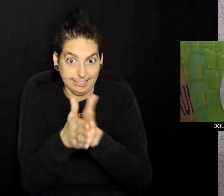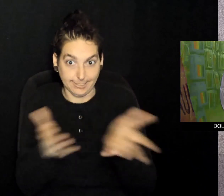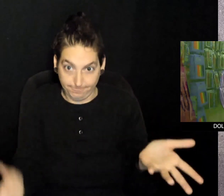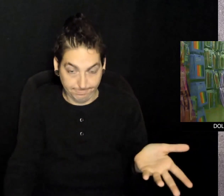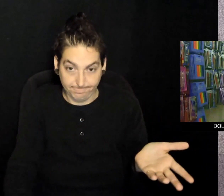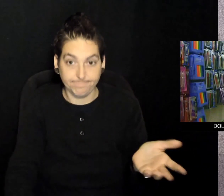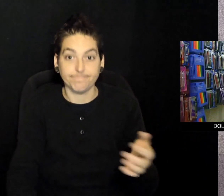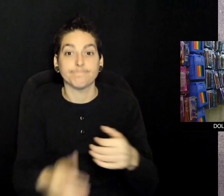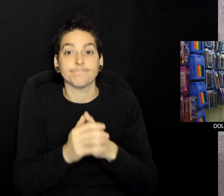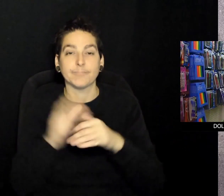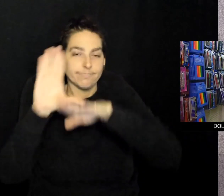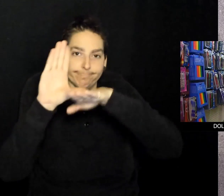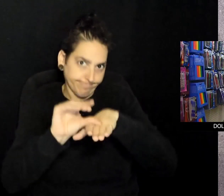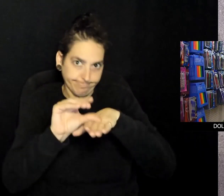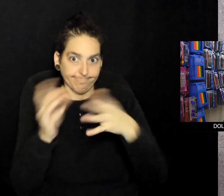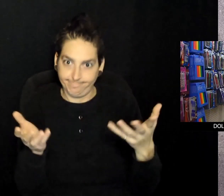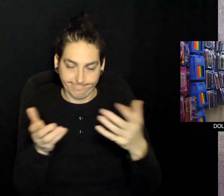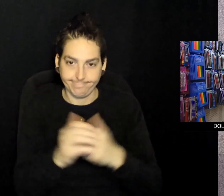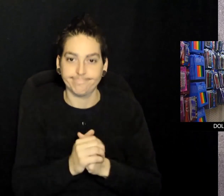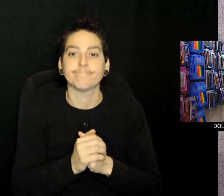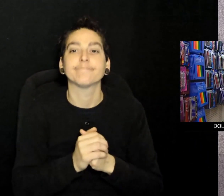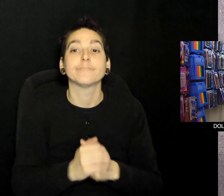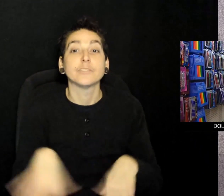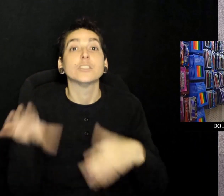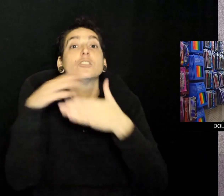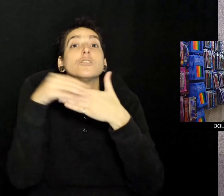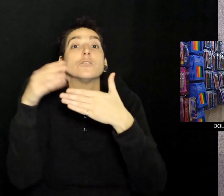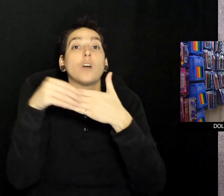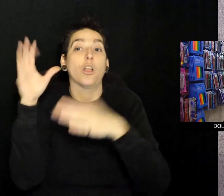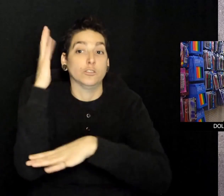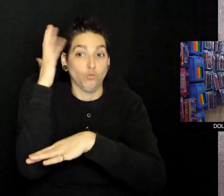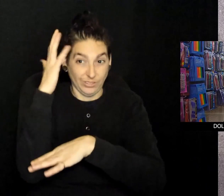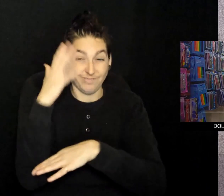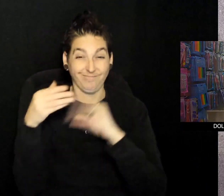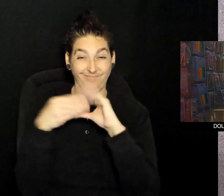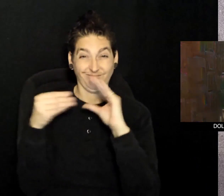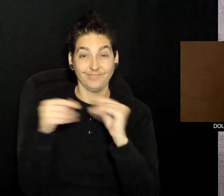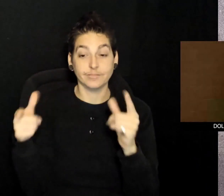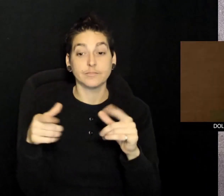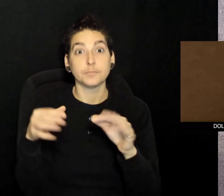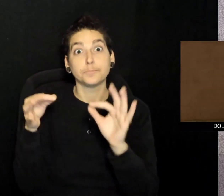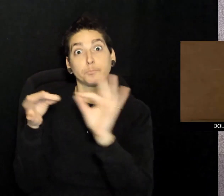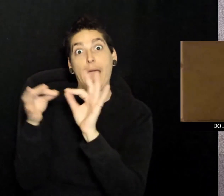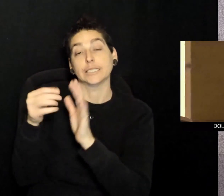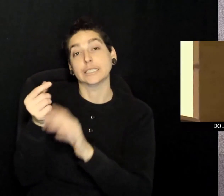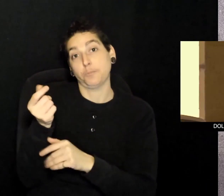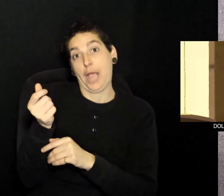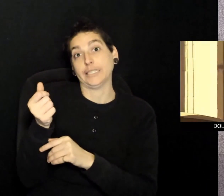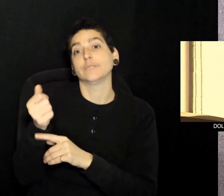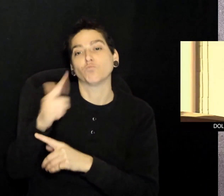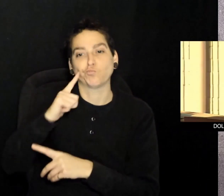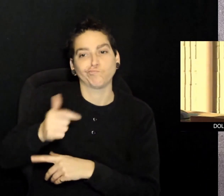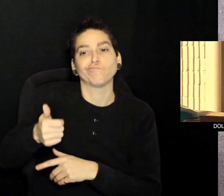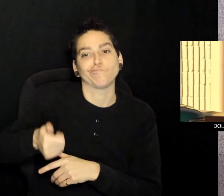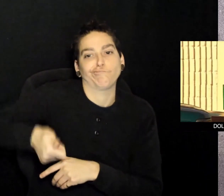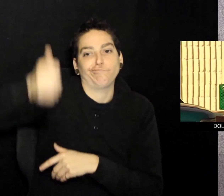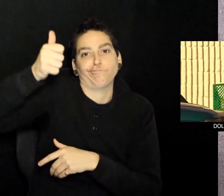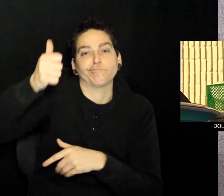the store is raising its prices to $1.25 and surprisingly it's not due to inflation